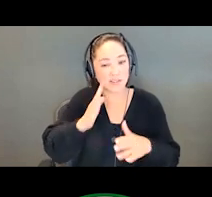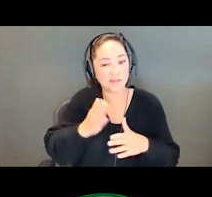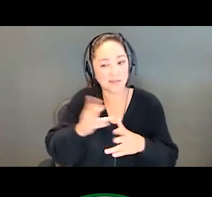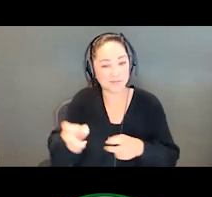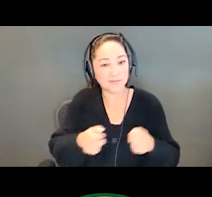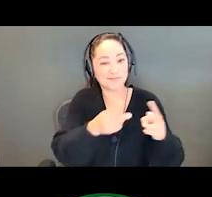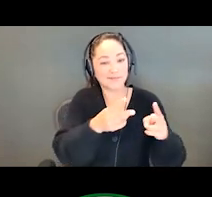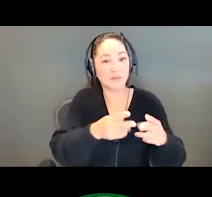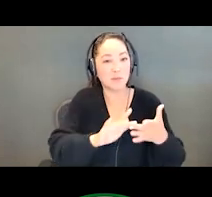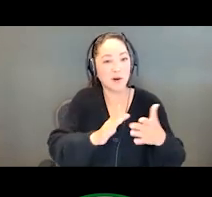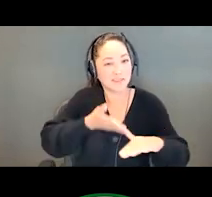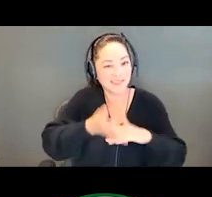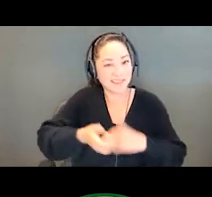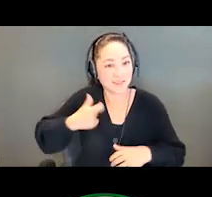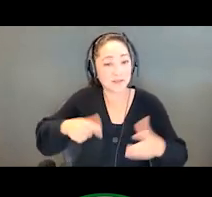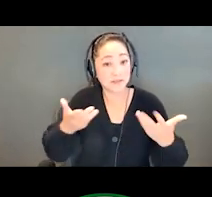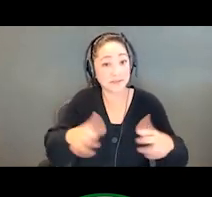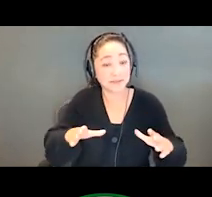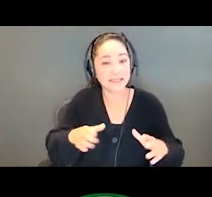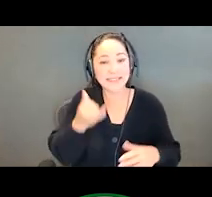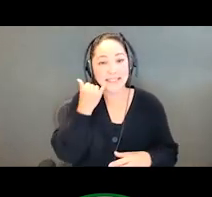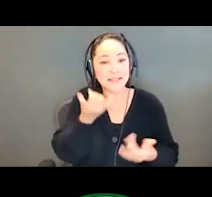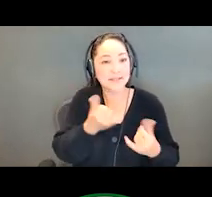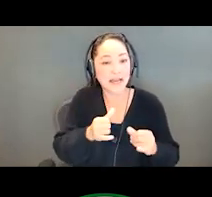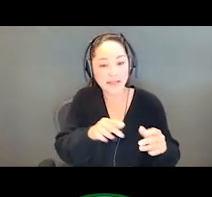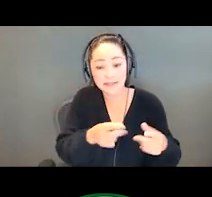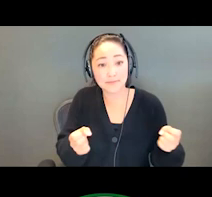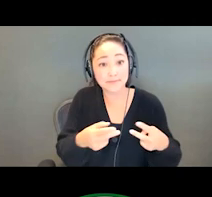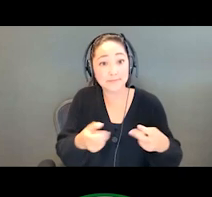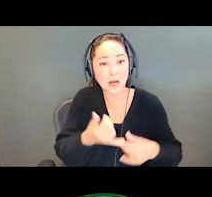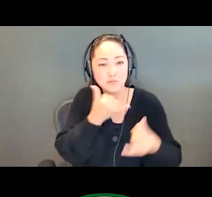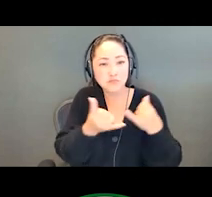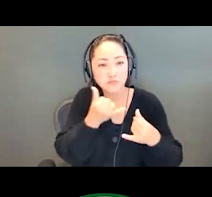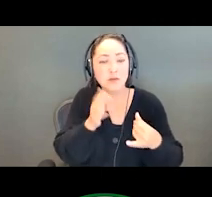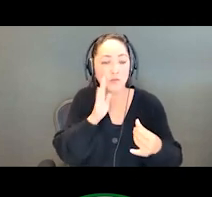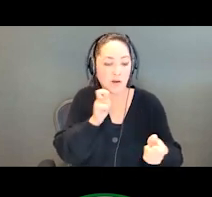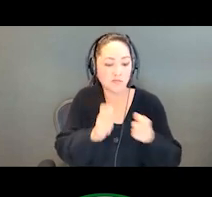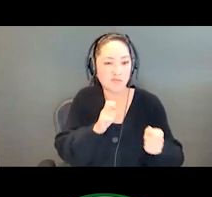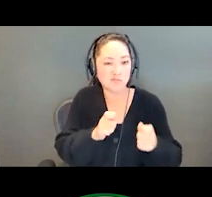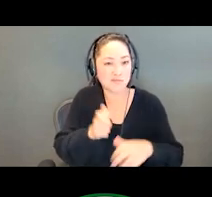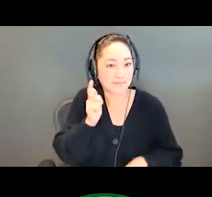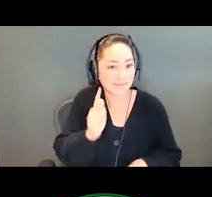is over. Any captioning errors will be corrected in the post production edits.